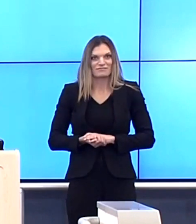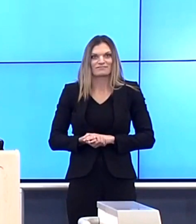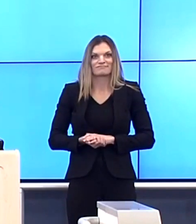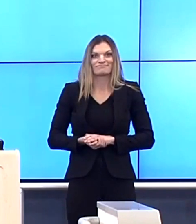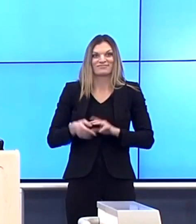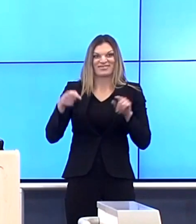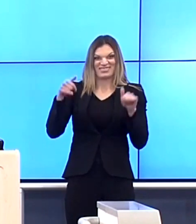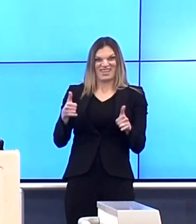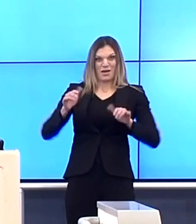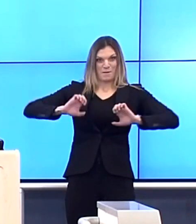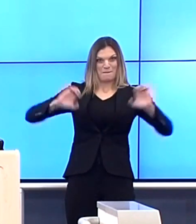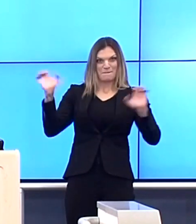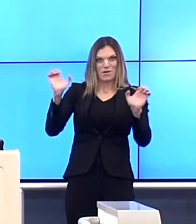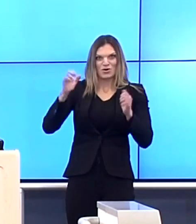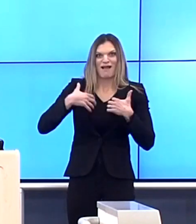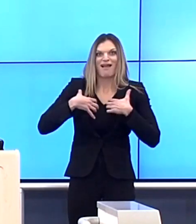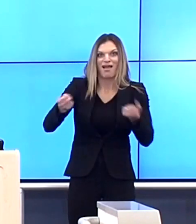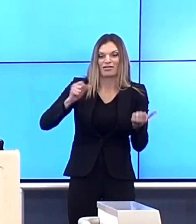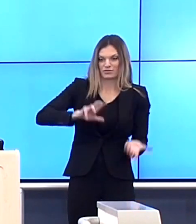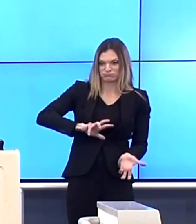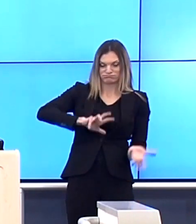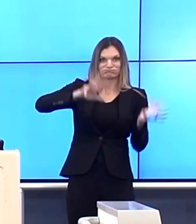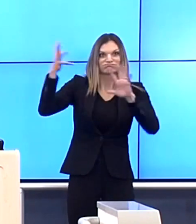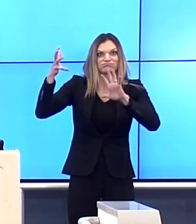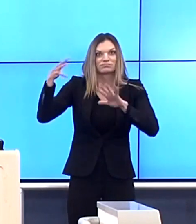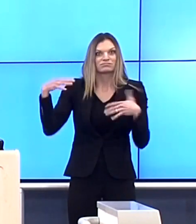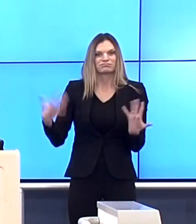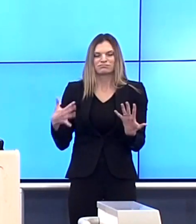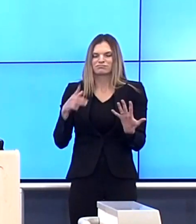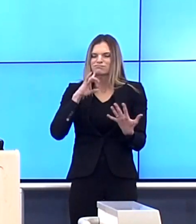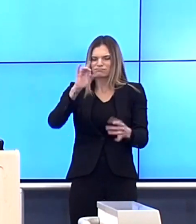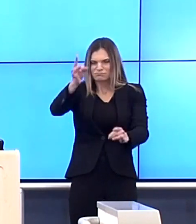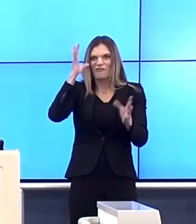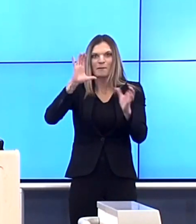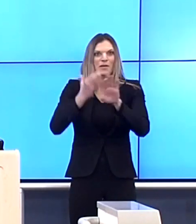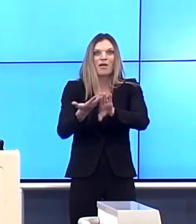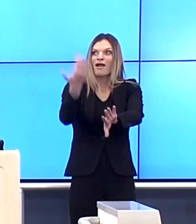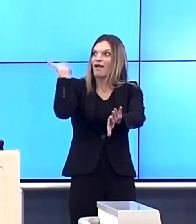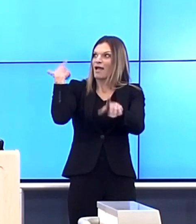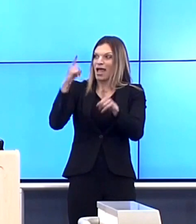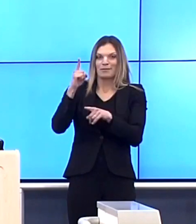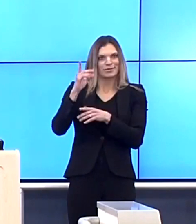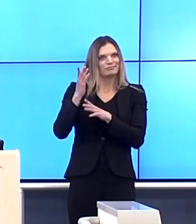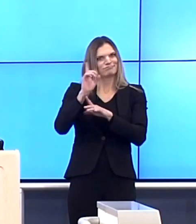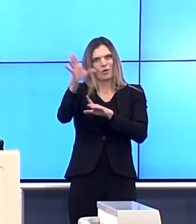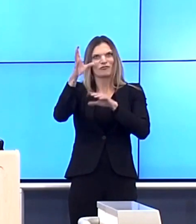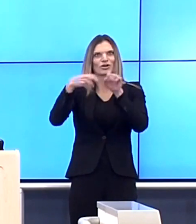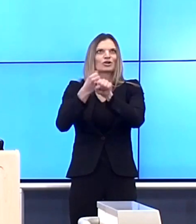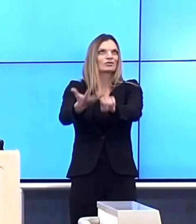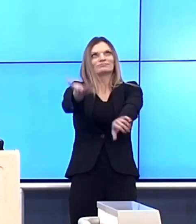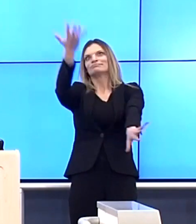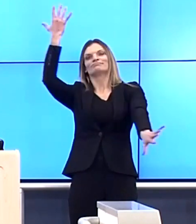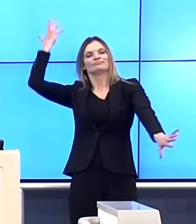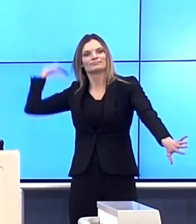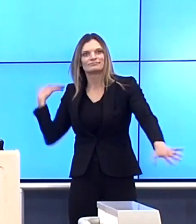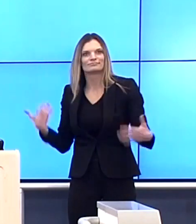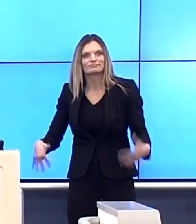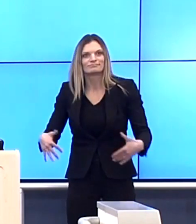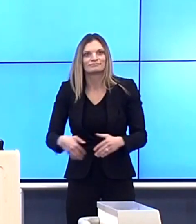THERE WILL BE MORE FATALITIES. THIS IS THE WORST PUBLIC HEALTH THIS IS THE WORST PUBLIC HEALTH EMERGENCY OUR NATION HAS FACED EMERGENCY OUR NATION HAS FACED IN OVER A CENTURY AND OUR